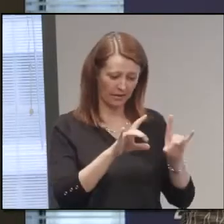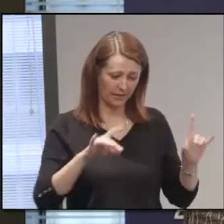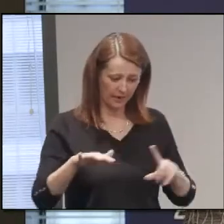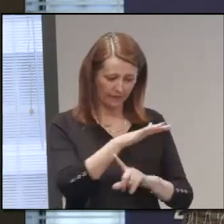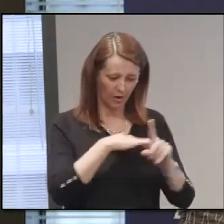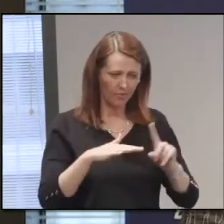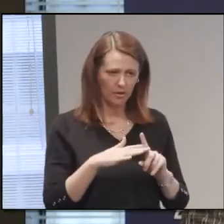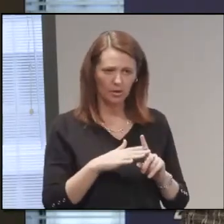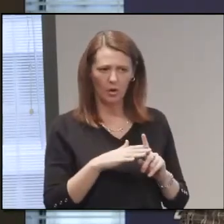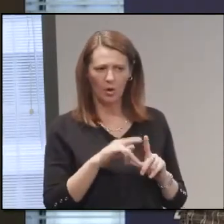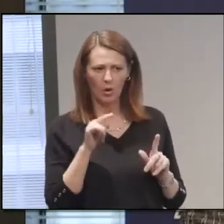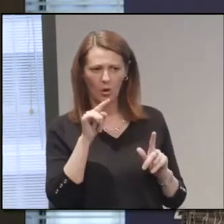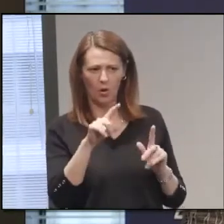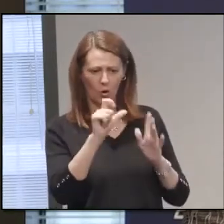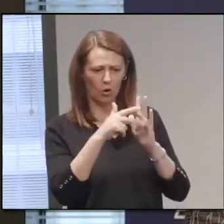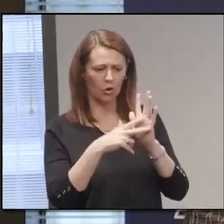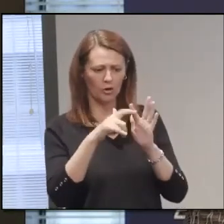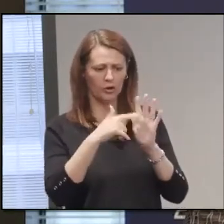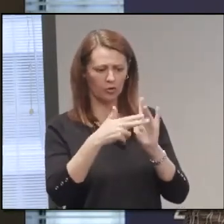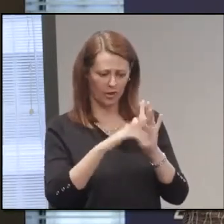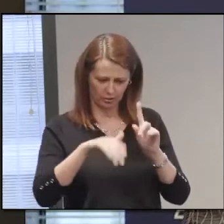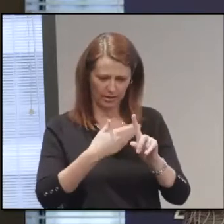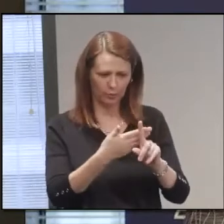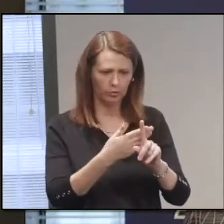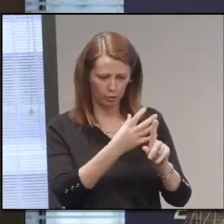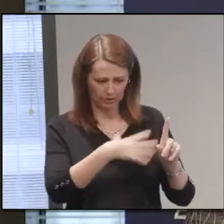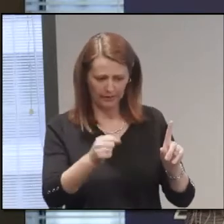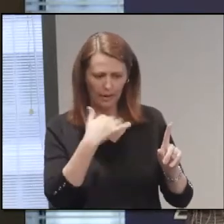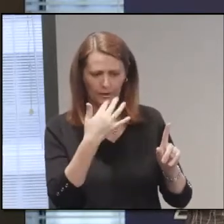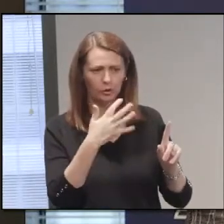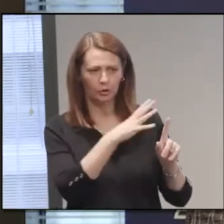to what concentration do you clean it up to, how do you make that determination,